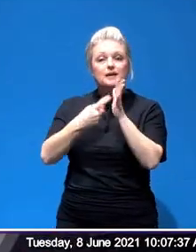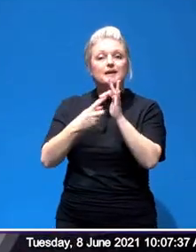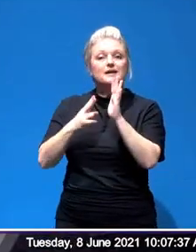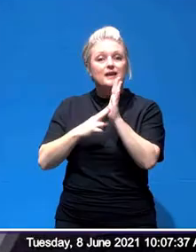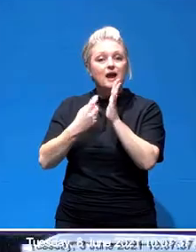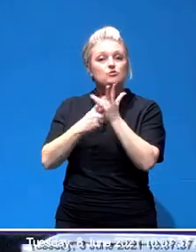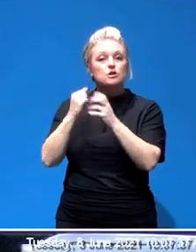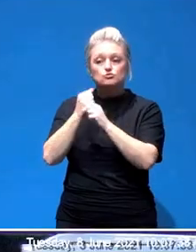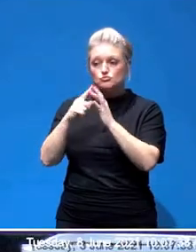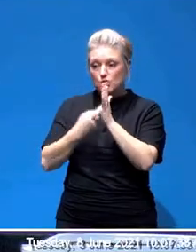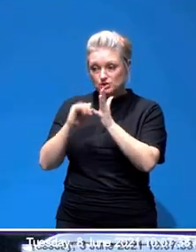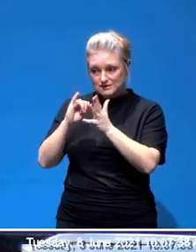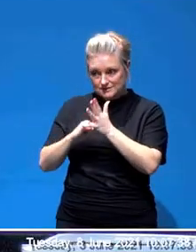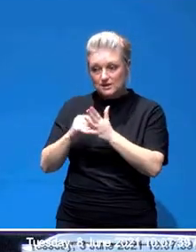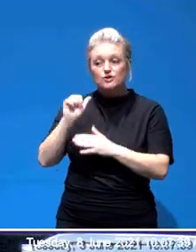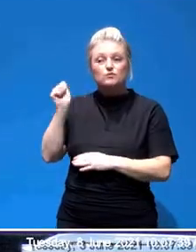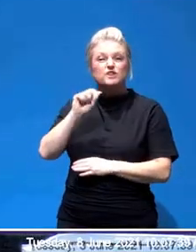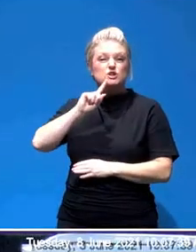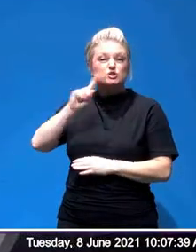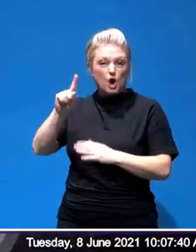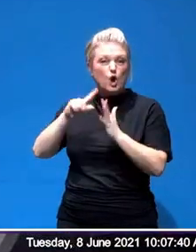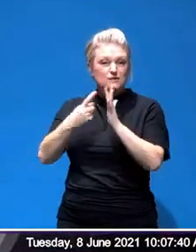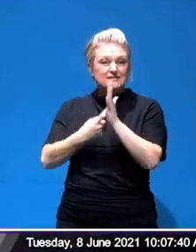You have provided your address to the Royal Commission? I have.